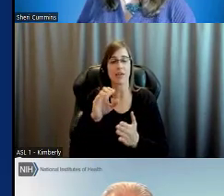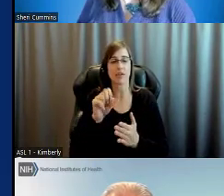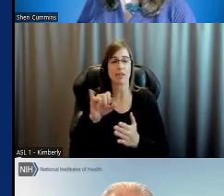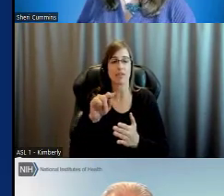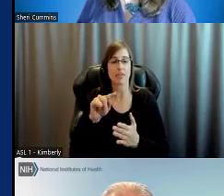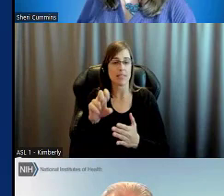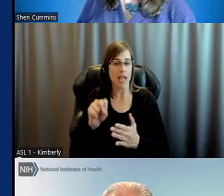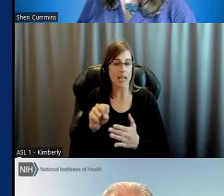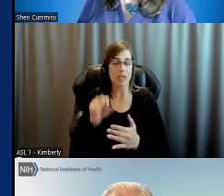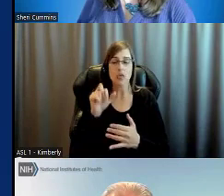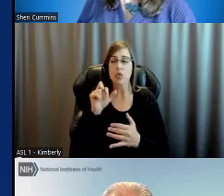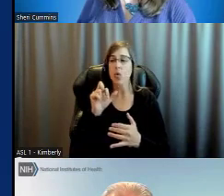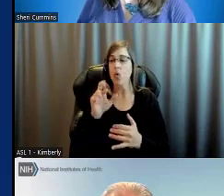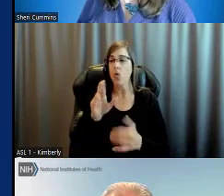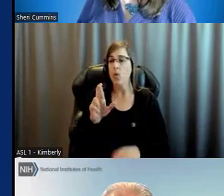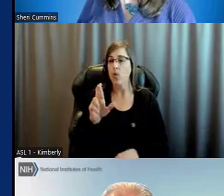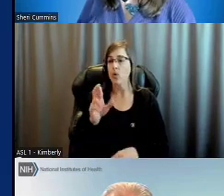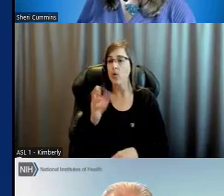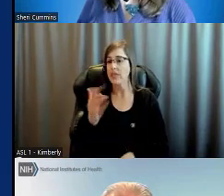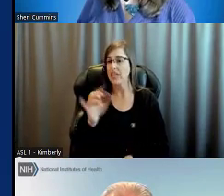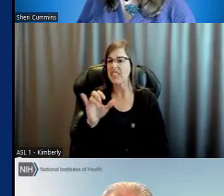or things like our small business site.